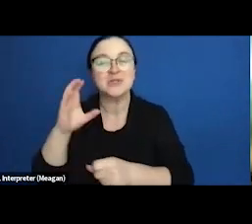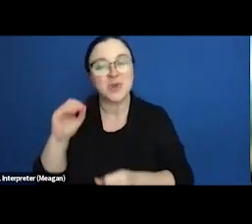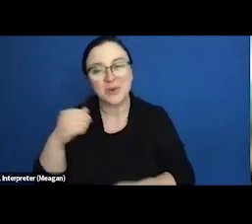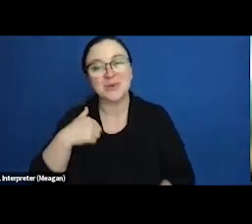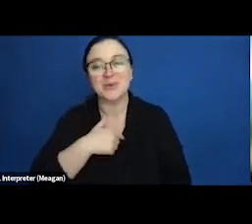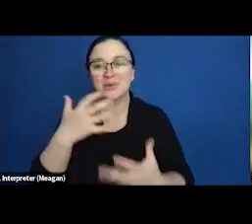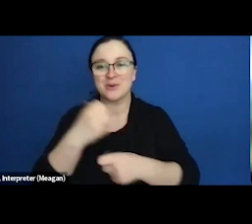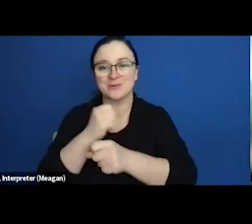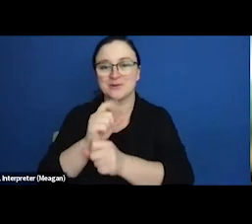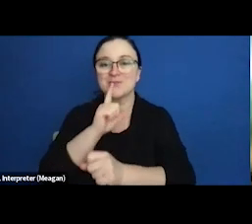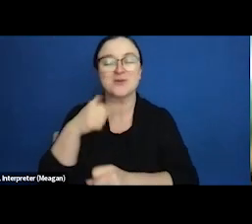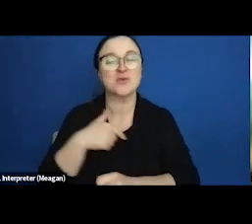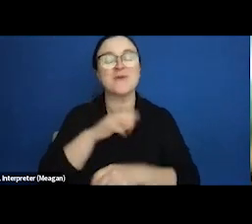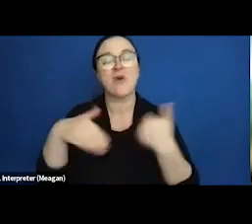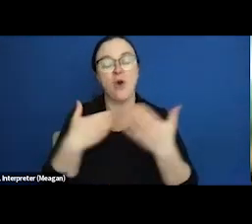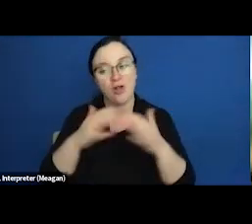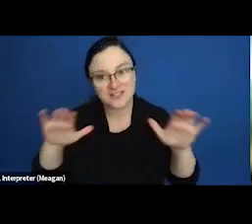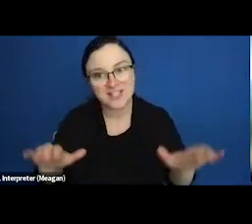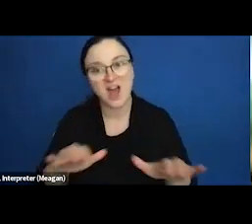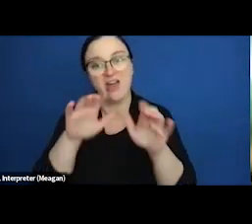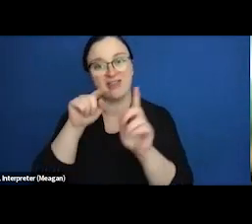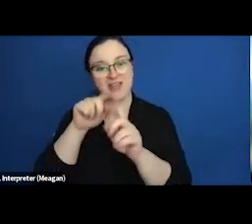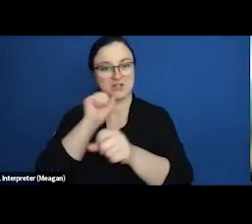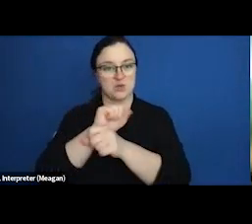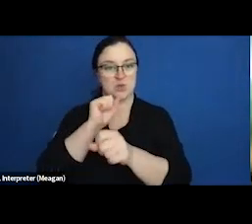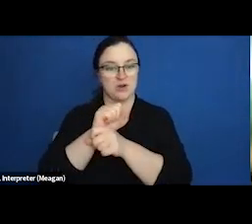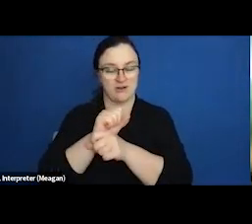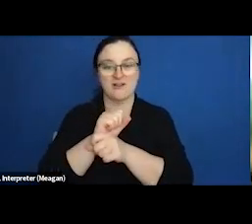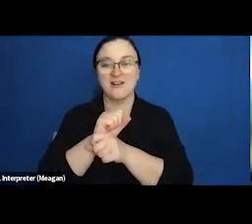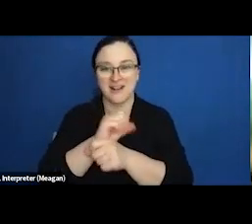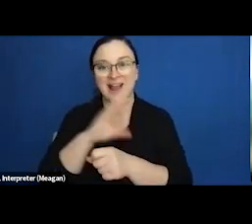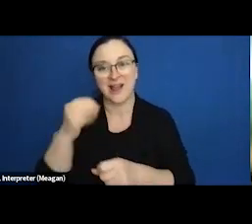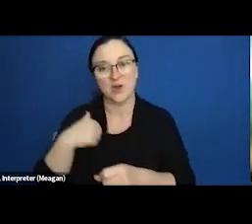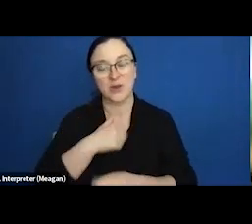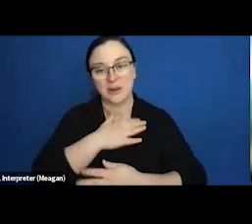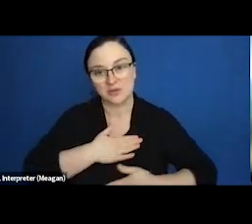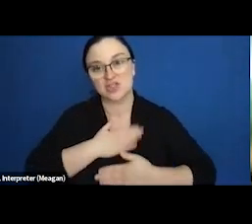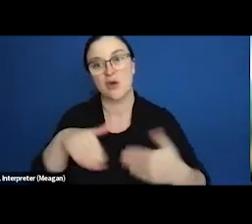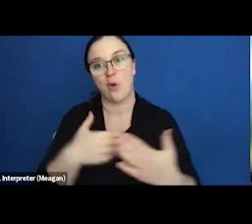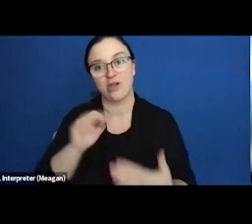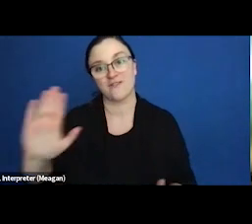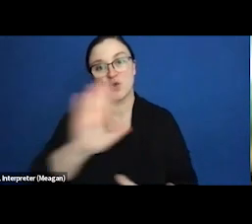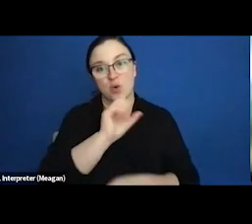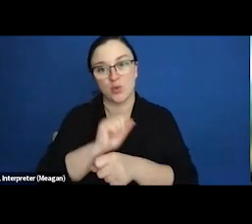that you all know we've done this work ourselves, and we also just so appreciate all the work you all are doing in your communities.